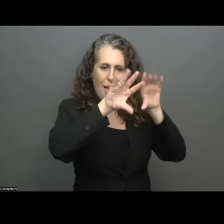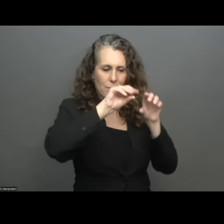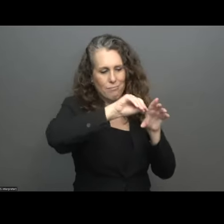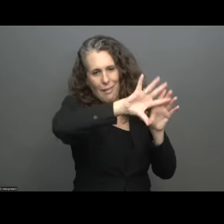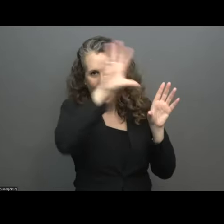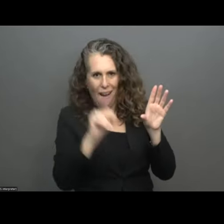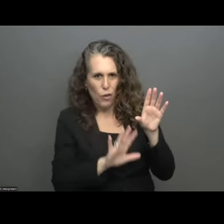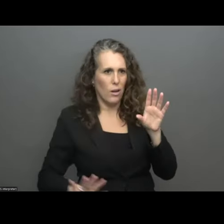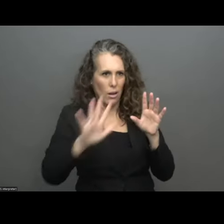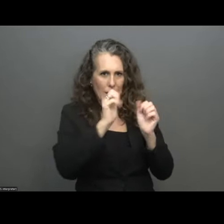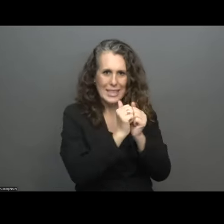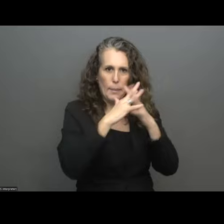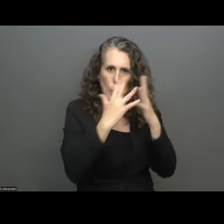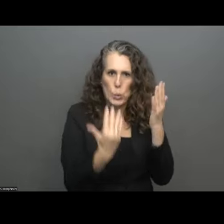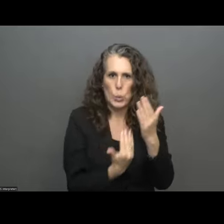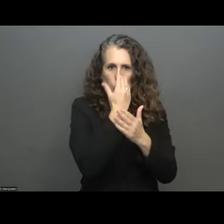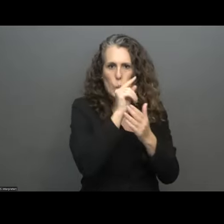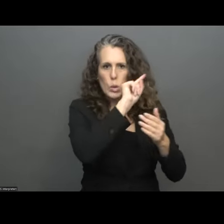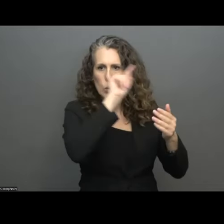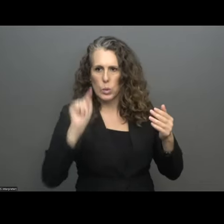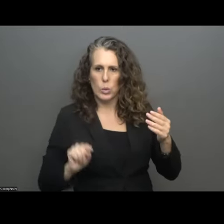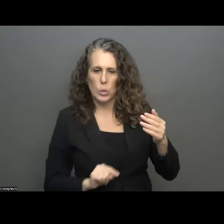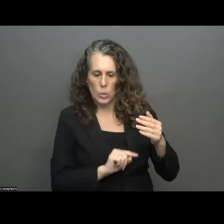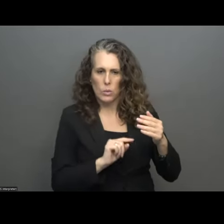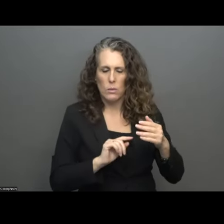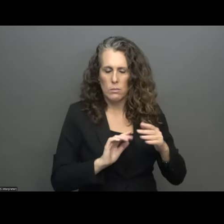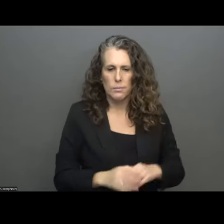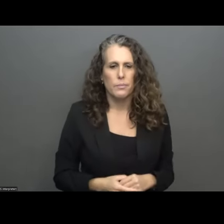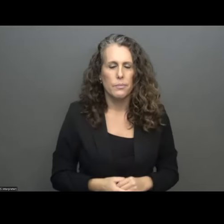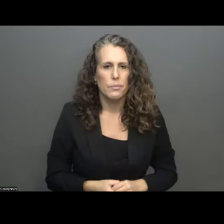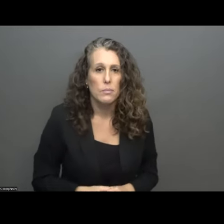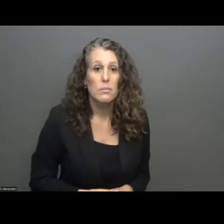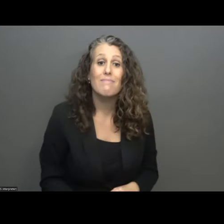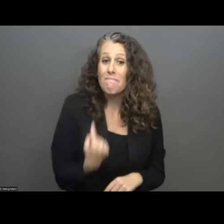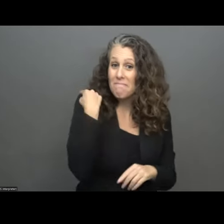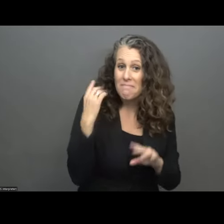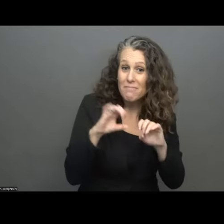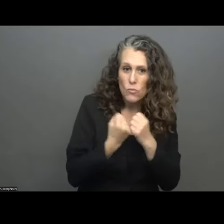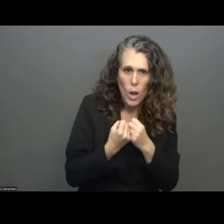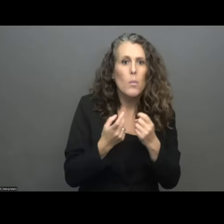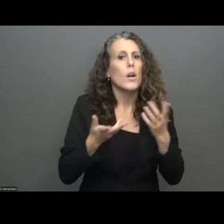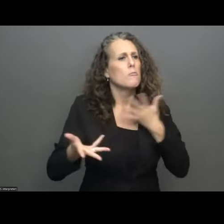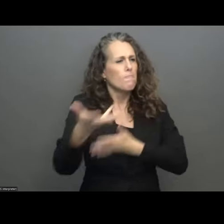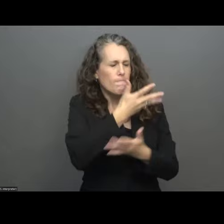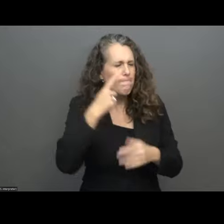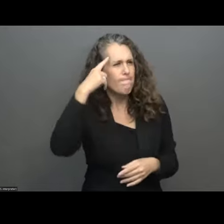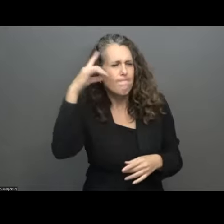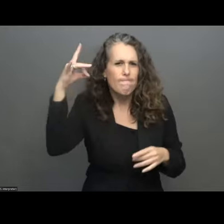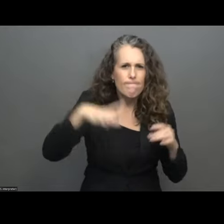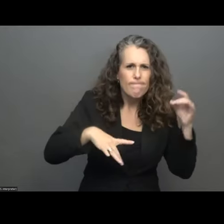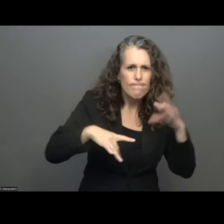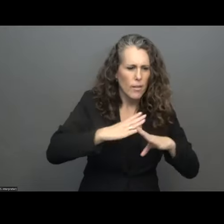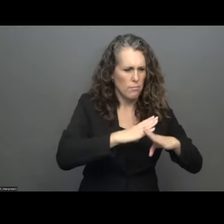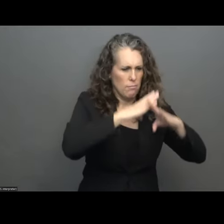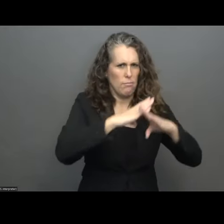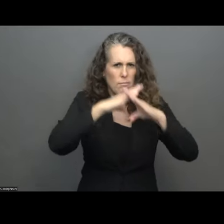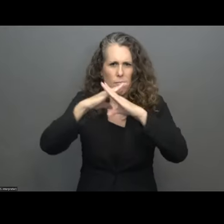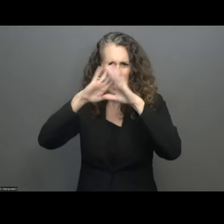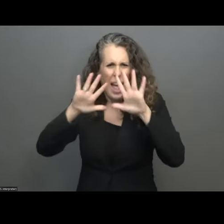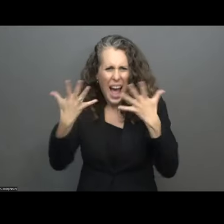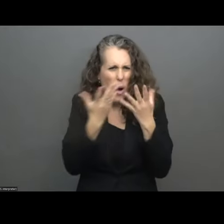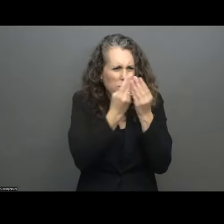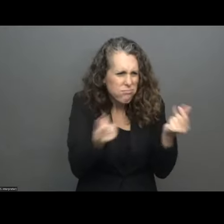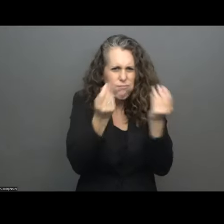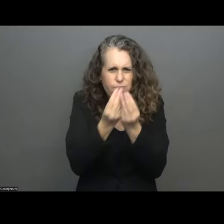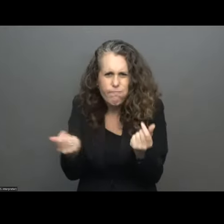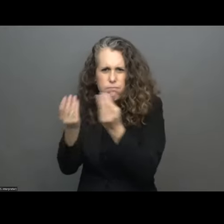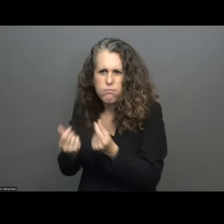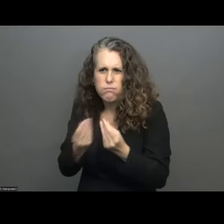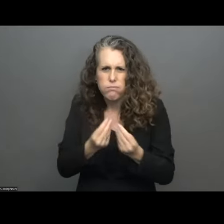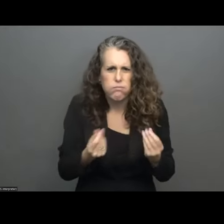11:40:40 do you have a quietly service proposal on sequel keep assume concerned with mo legibility